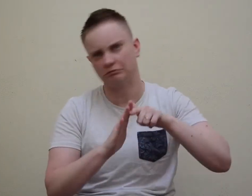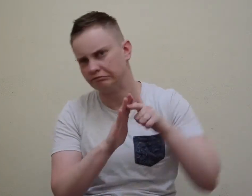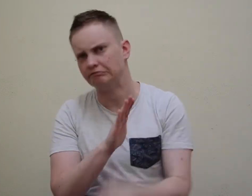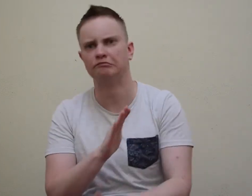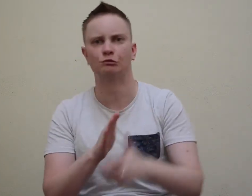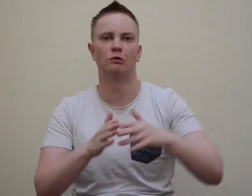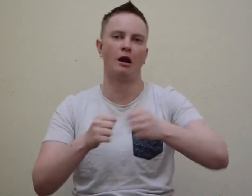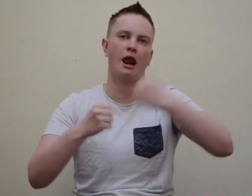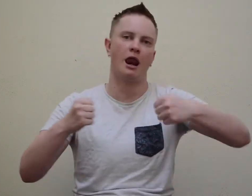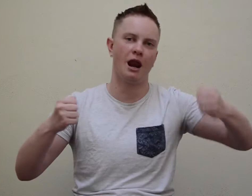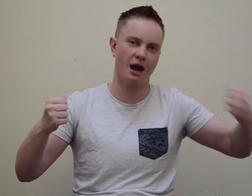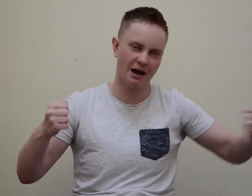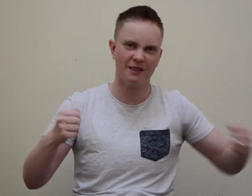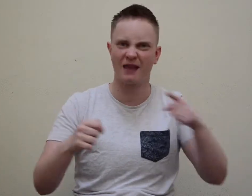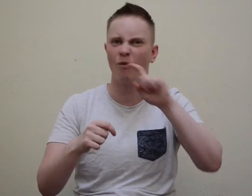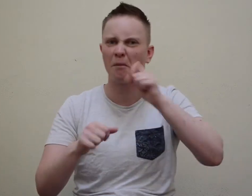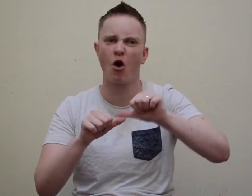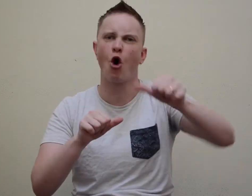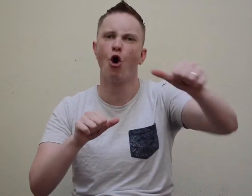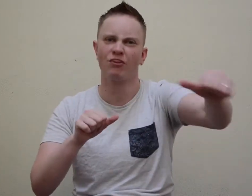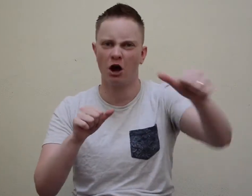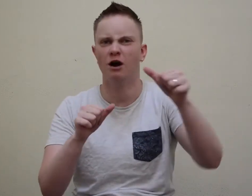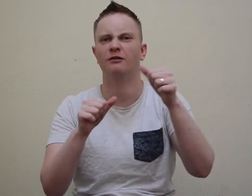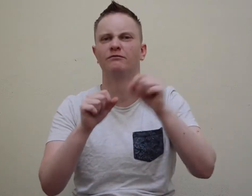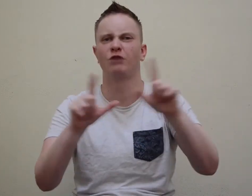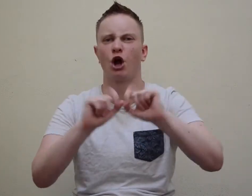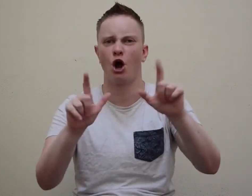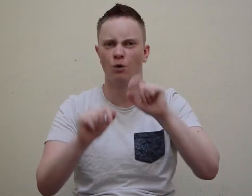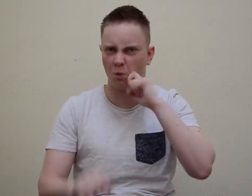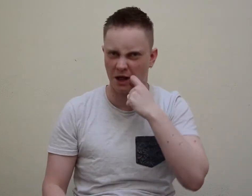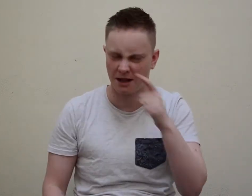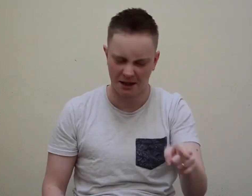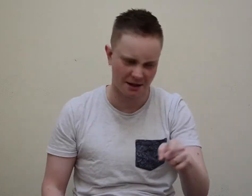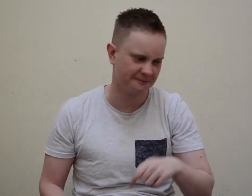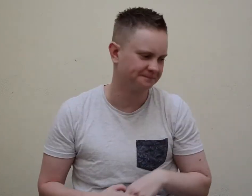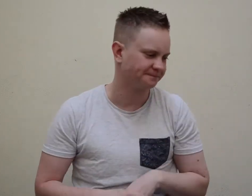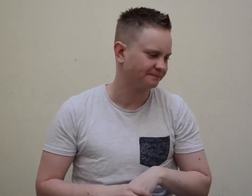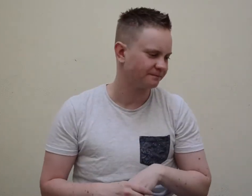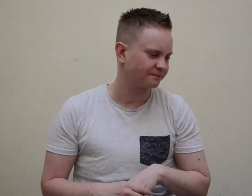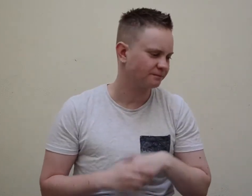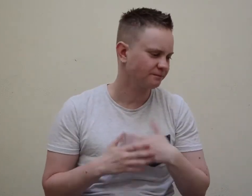I won't go into too much detail about these, there'll be other vlogs that I'll create.